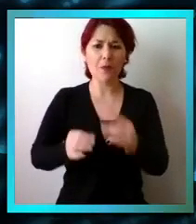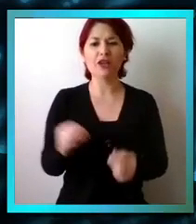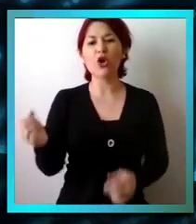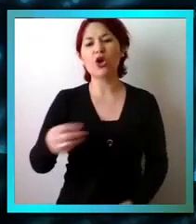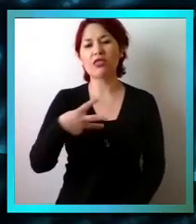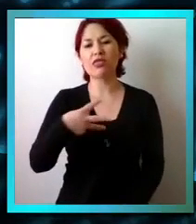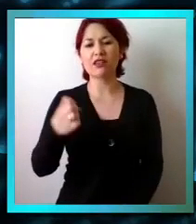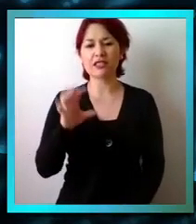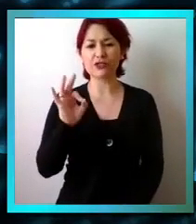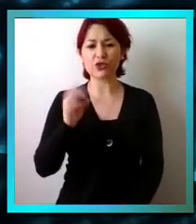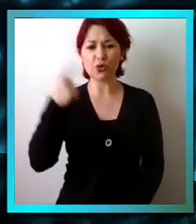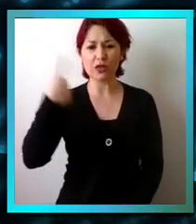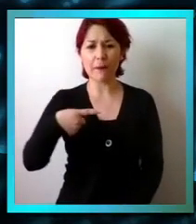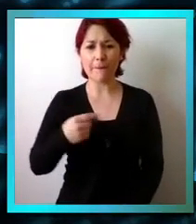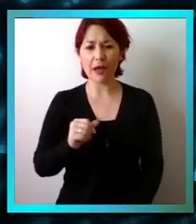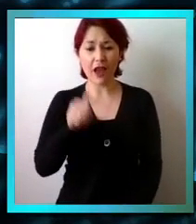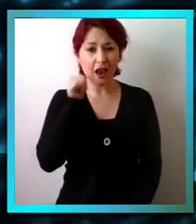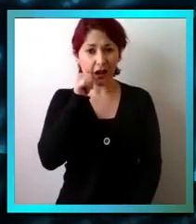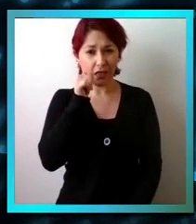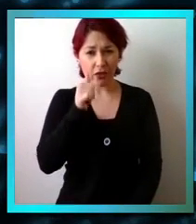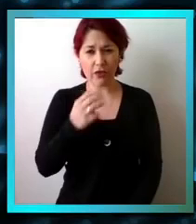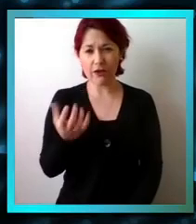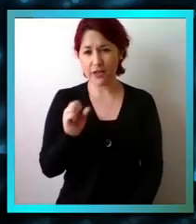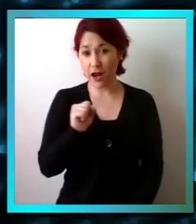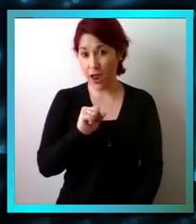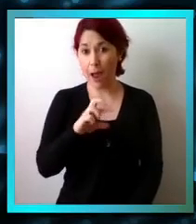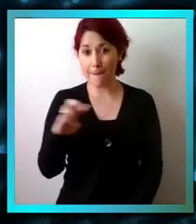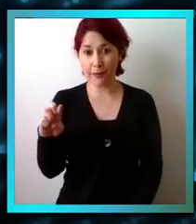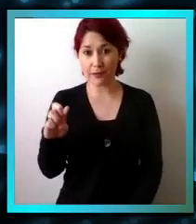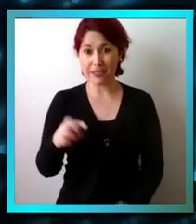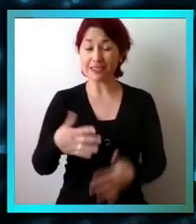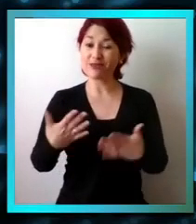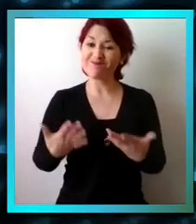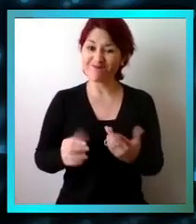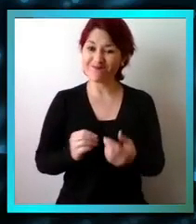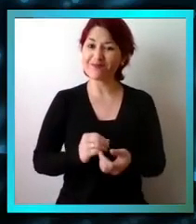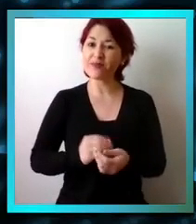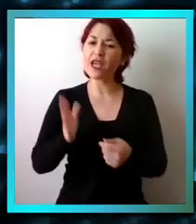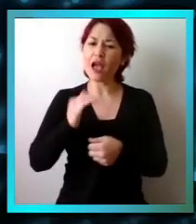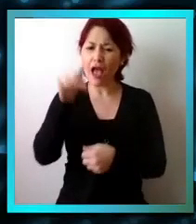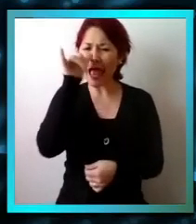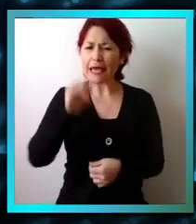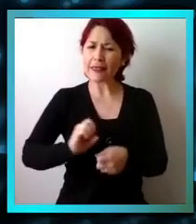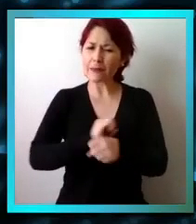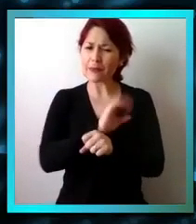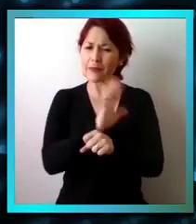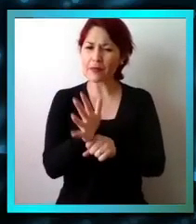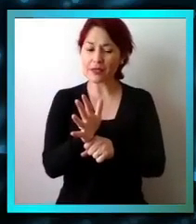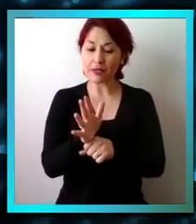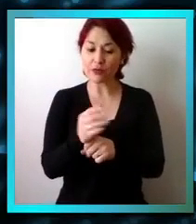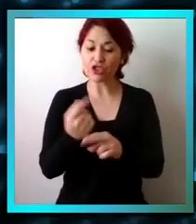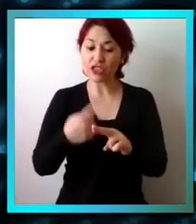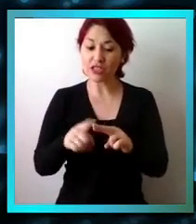pandemic uh actually stimulated uh cyber crime and they are now they are much more active than before